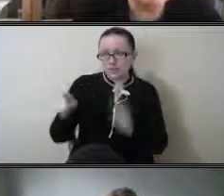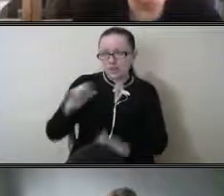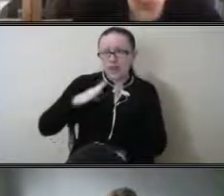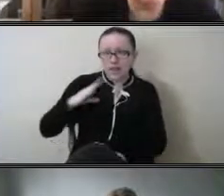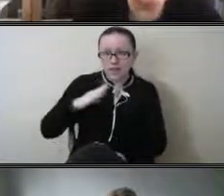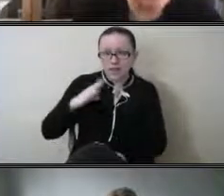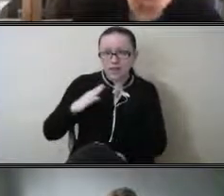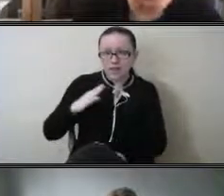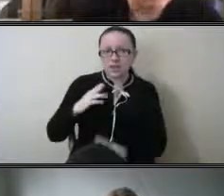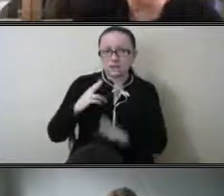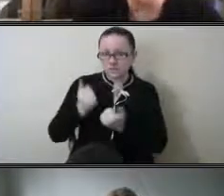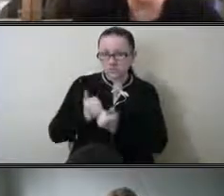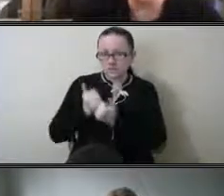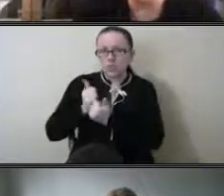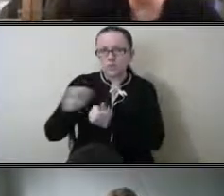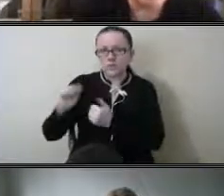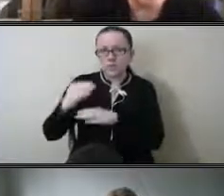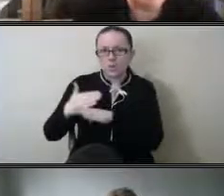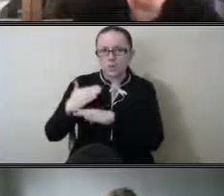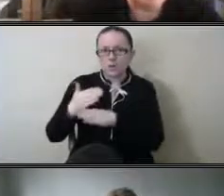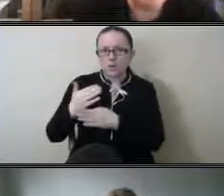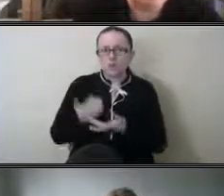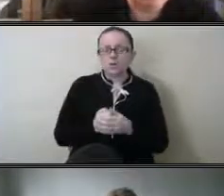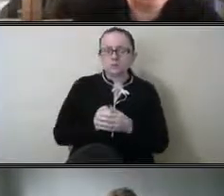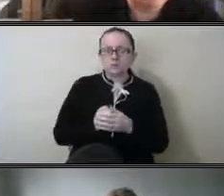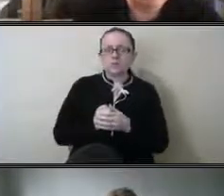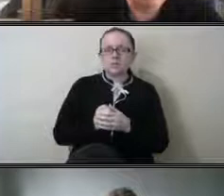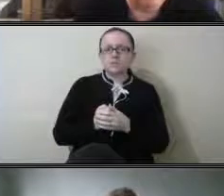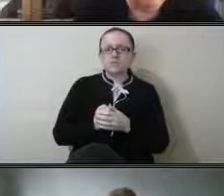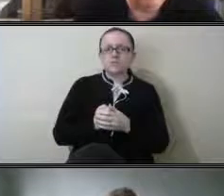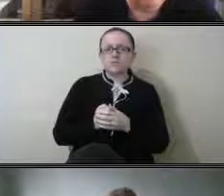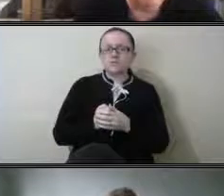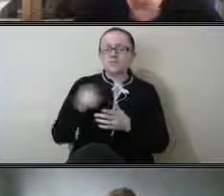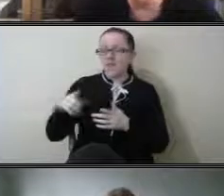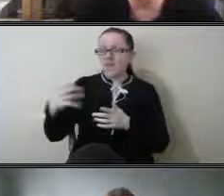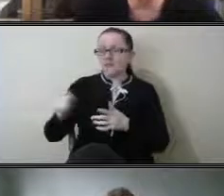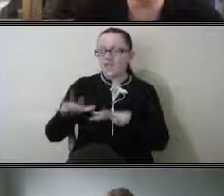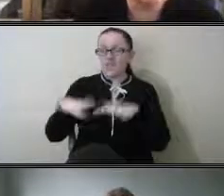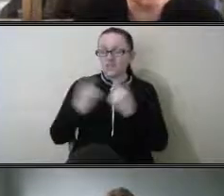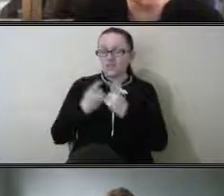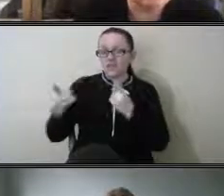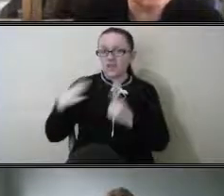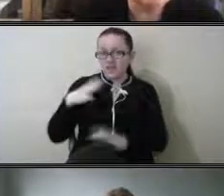for best support so that they you know they've got everything they need for the sydney opera